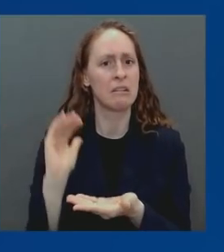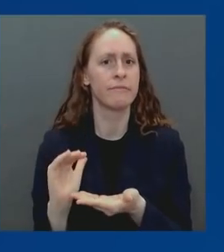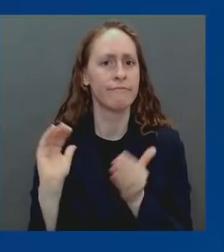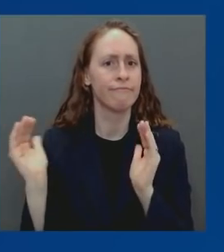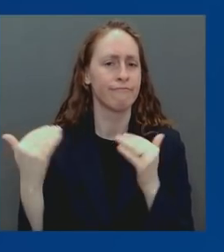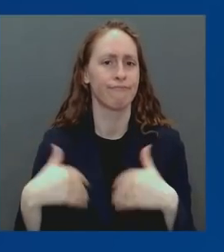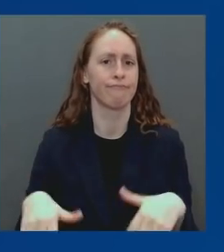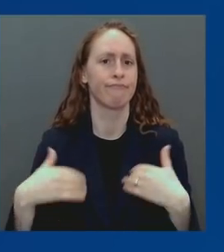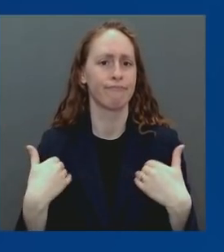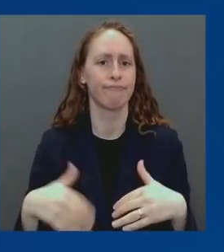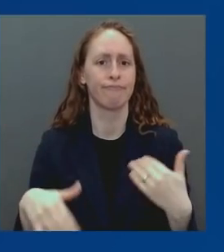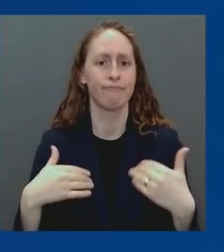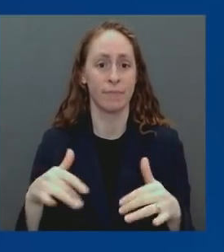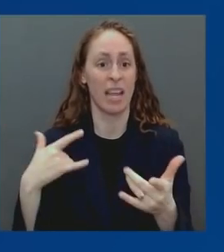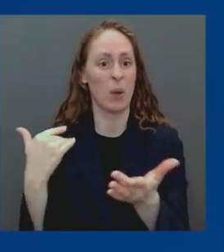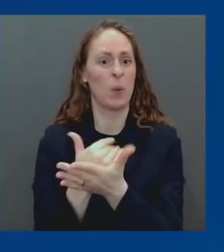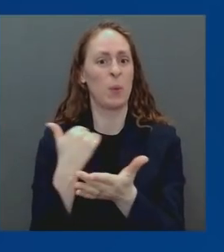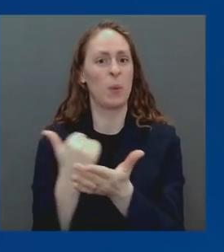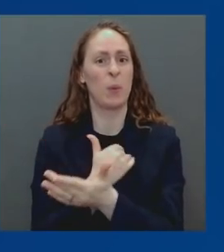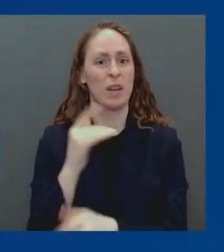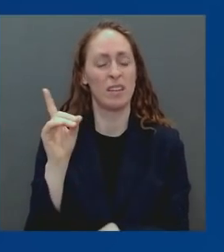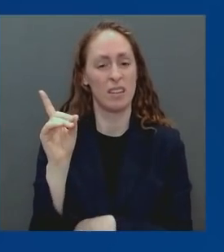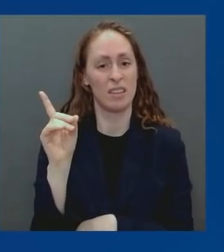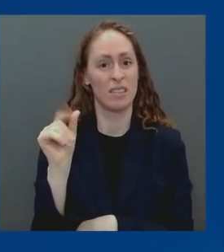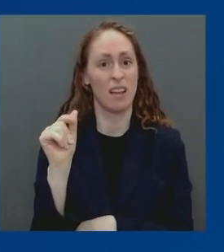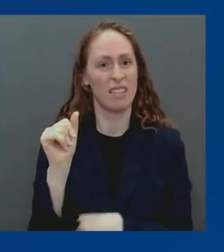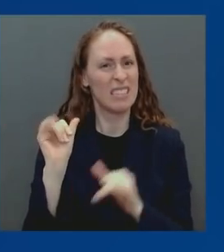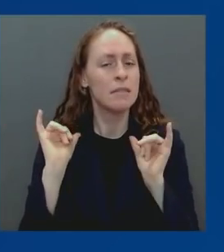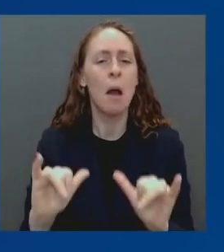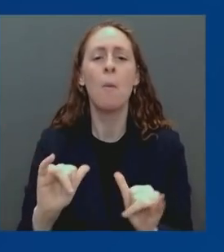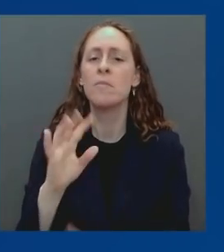On this slide, you can see data from 25 U.S. jurisdictions